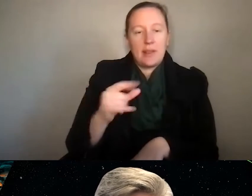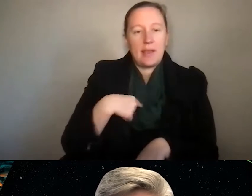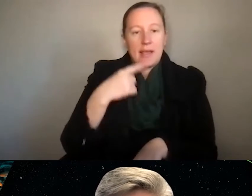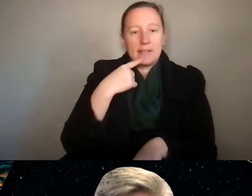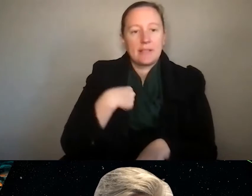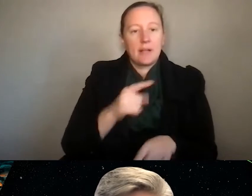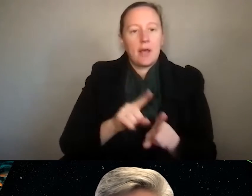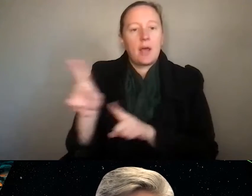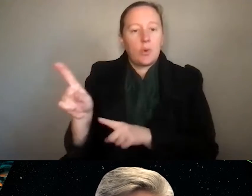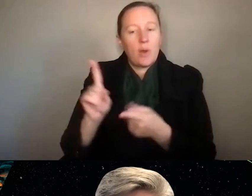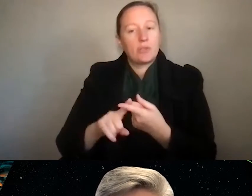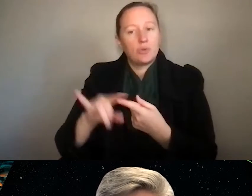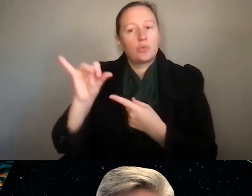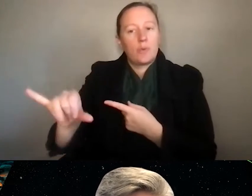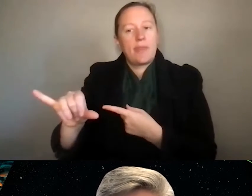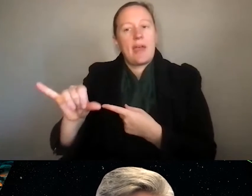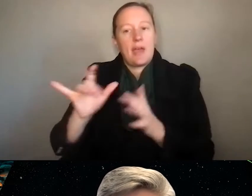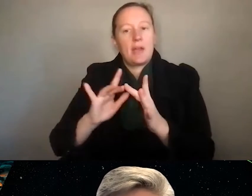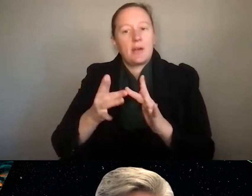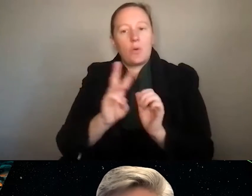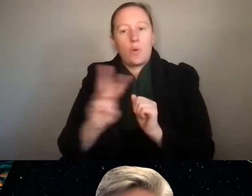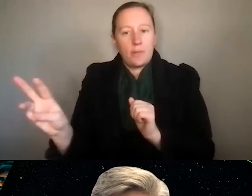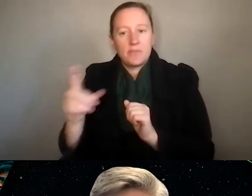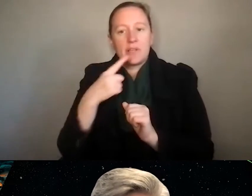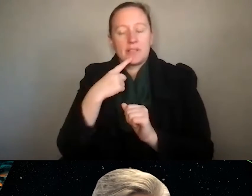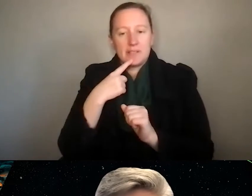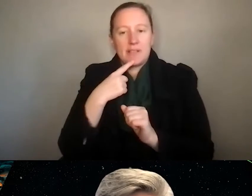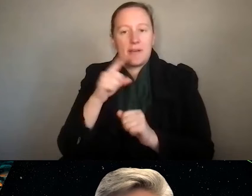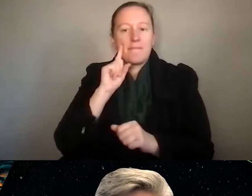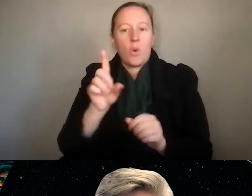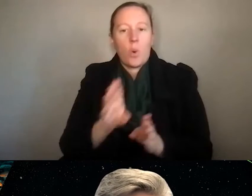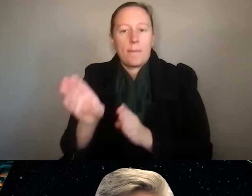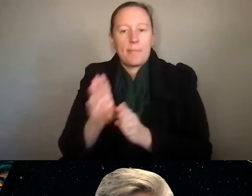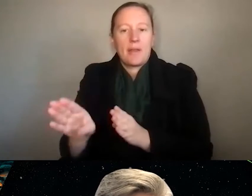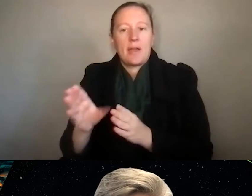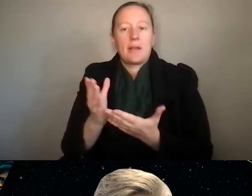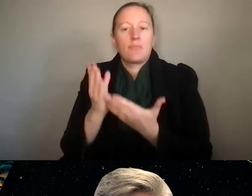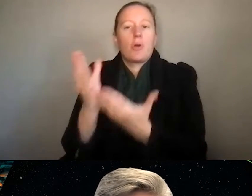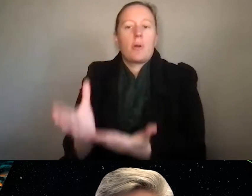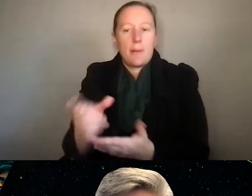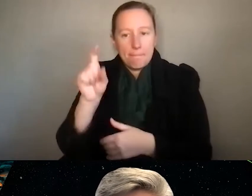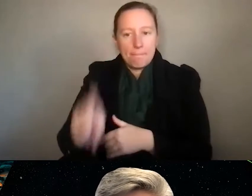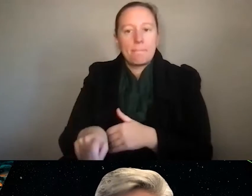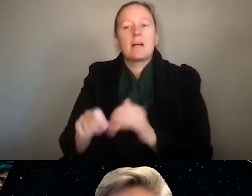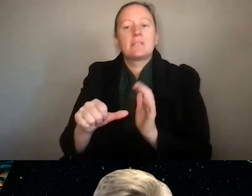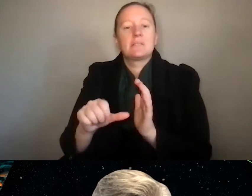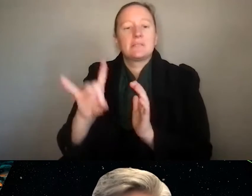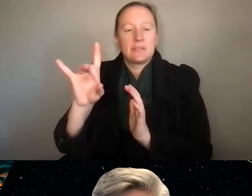the ISLE solicitation and I do see that it says for planning proposals the project description